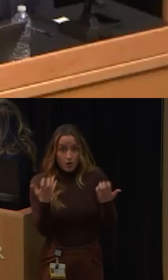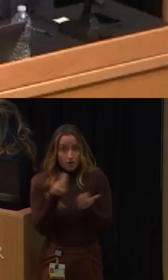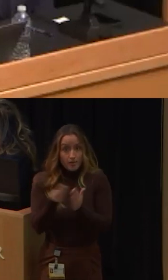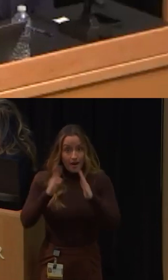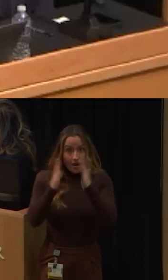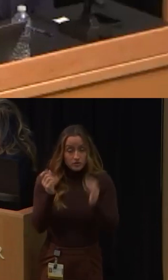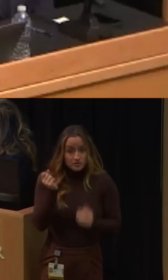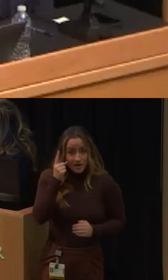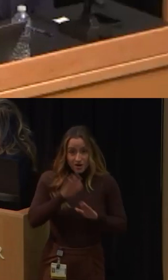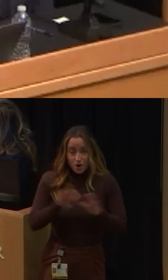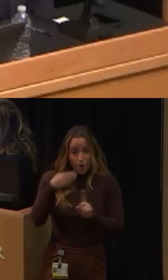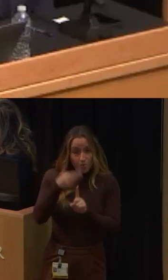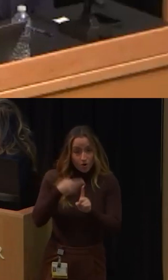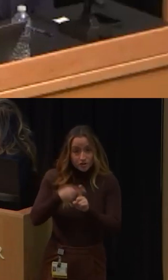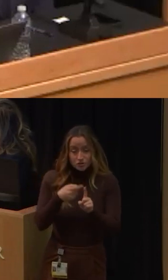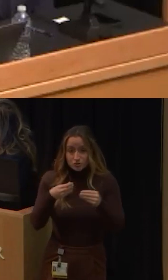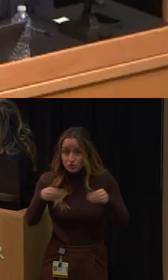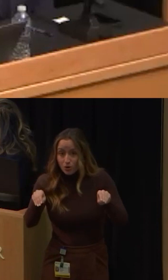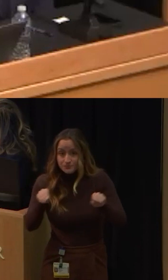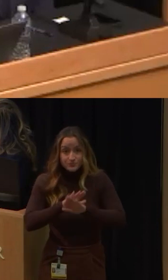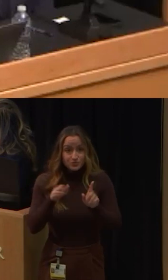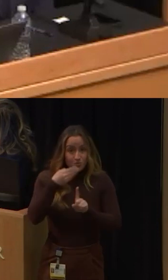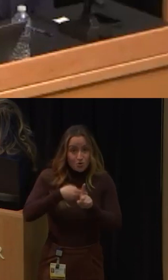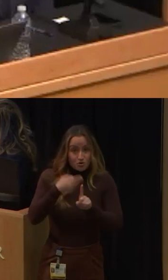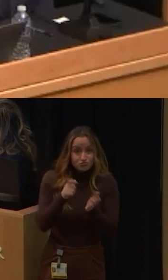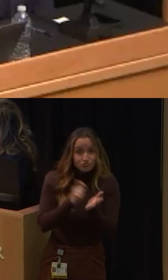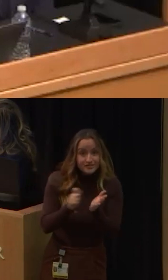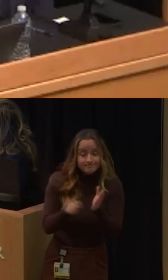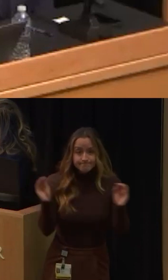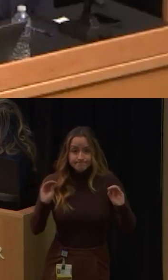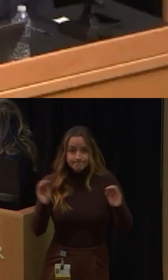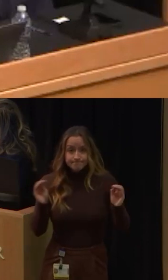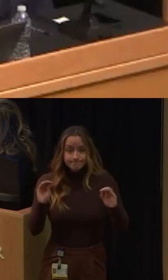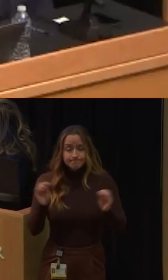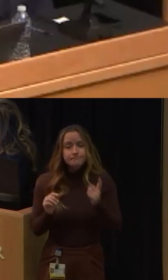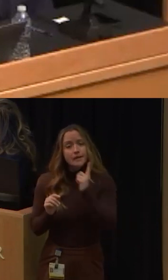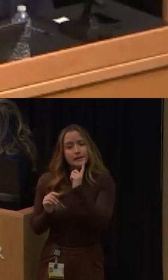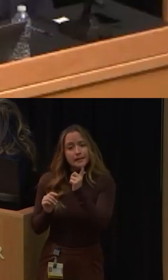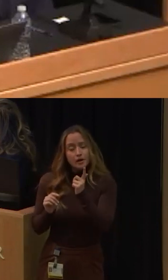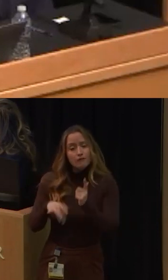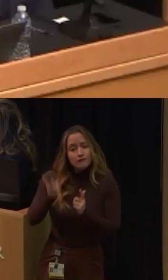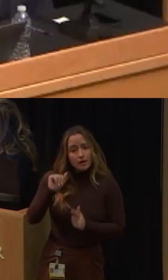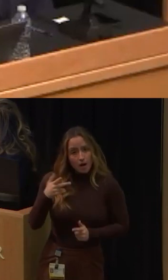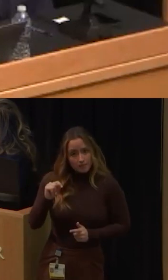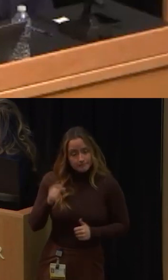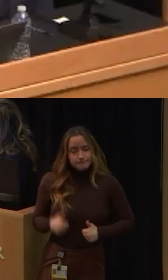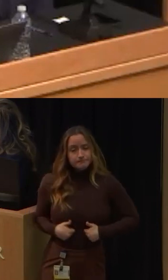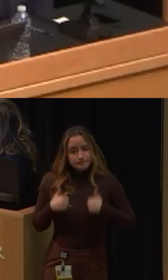or no mortgages to be written. They ultimately did find an apartment, and they lived in the apartment for two years,